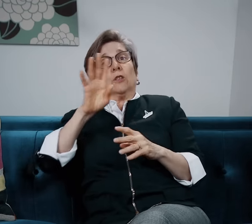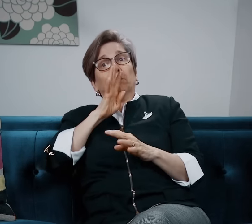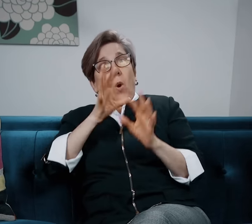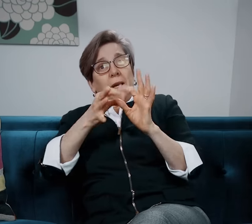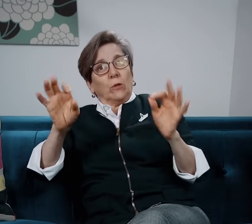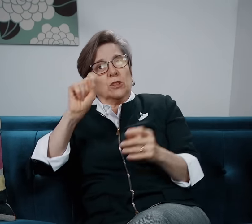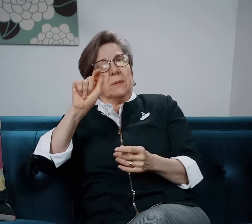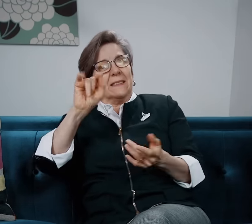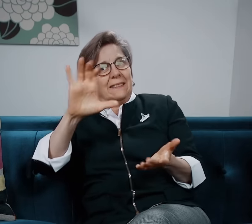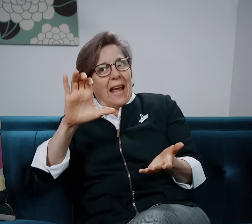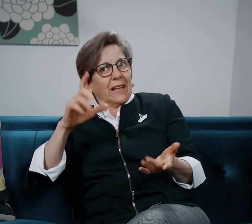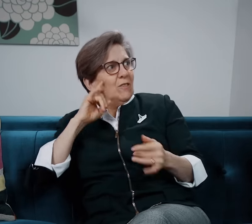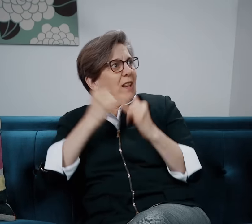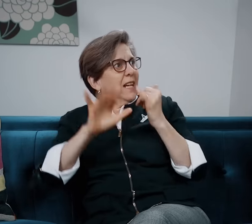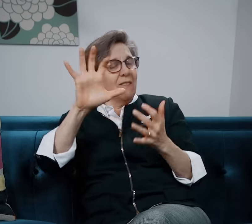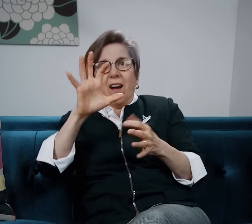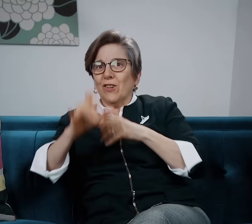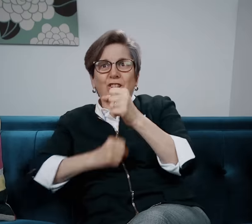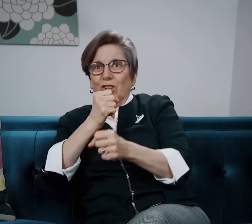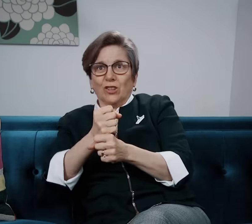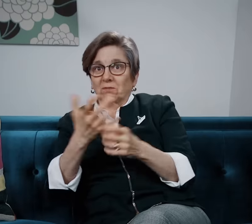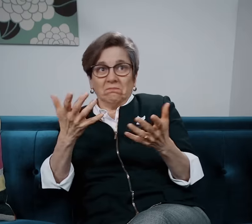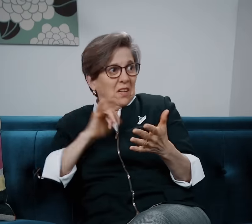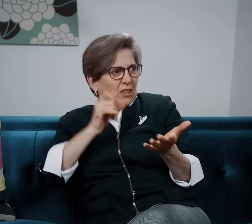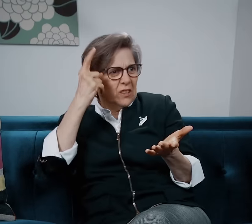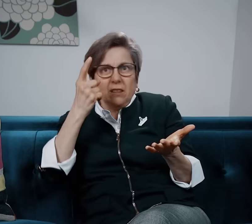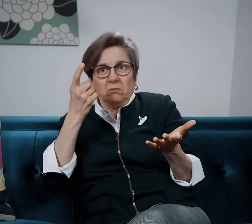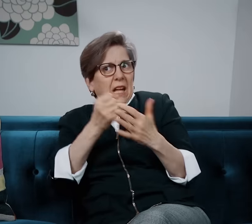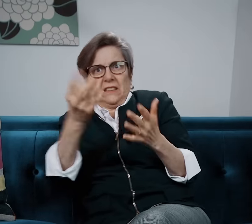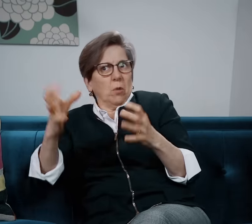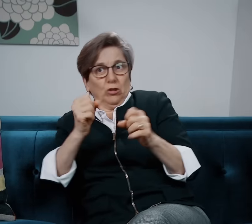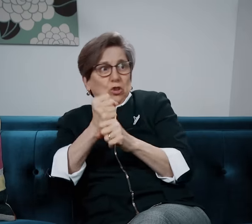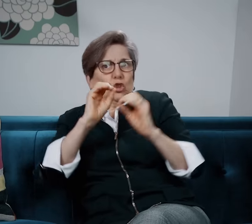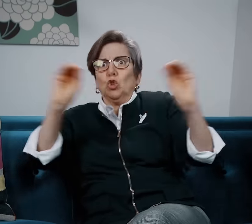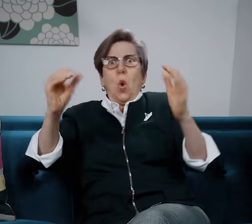Spoken languages have been static for the last 500 years. As I understand it, the last couple of hundred years, there's